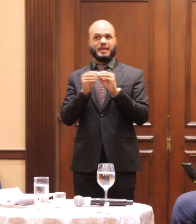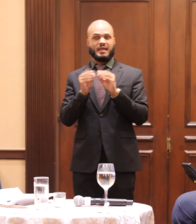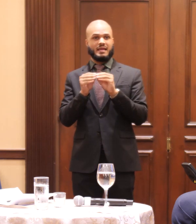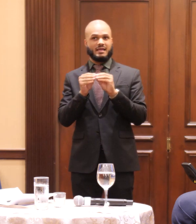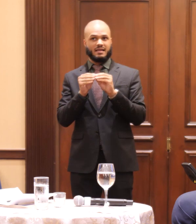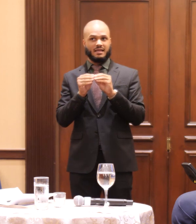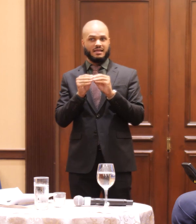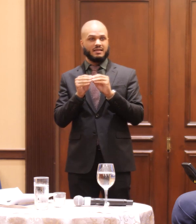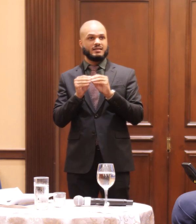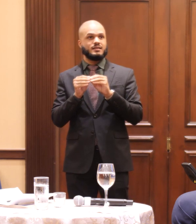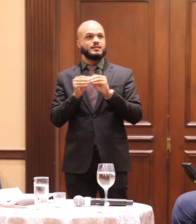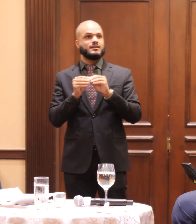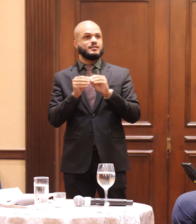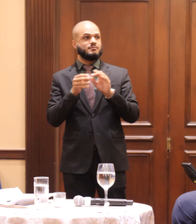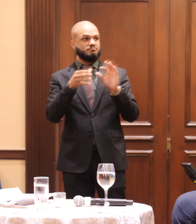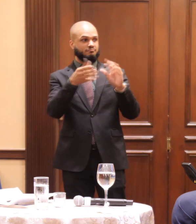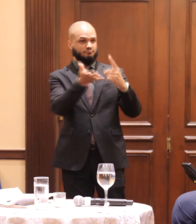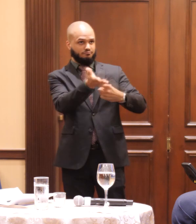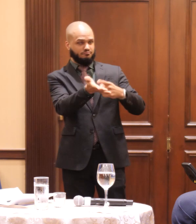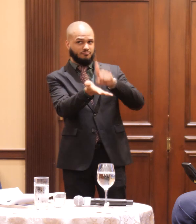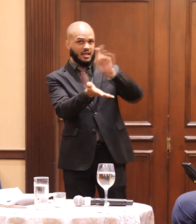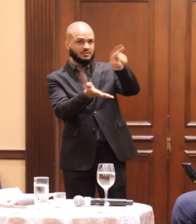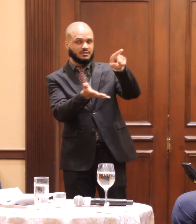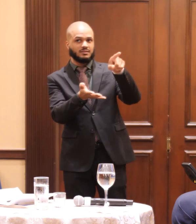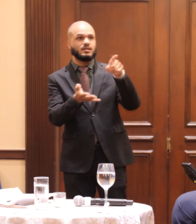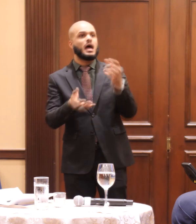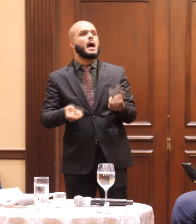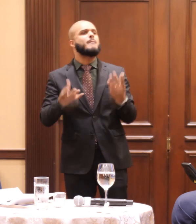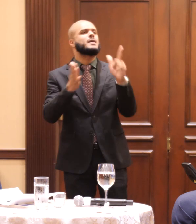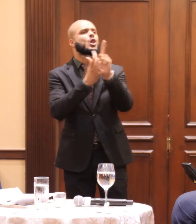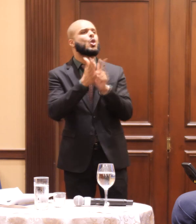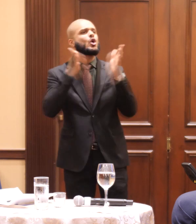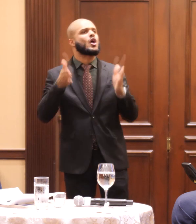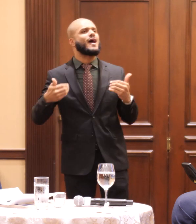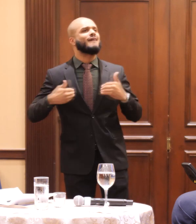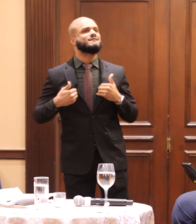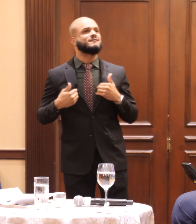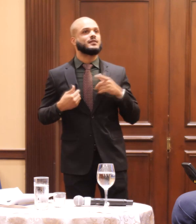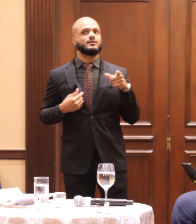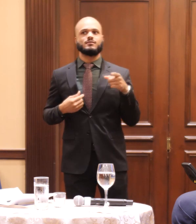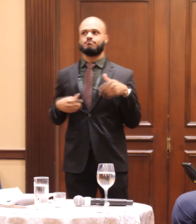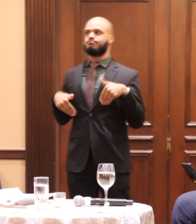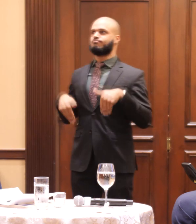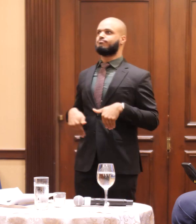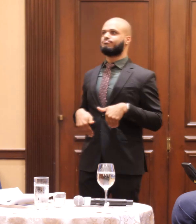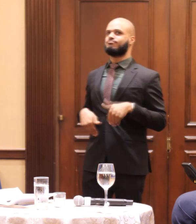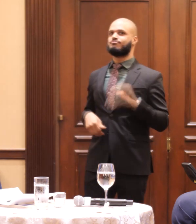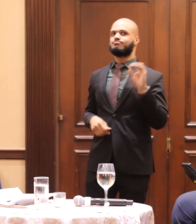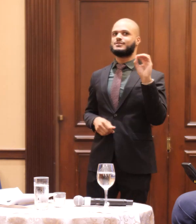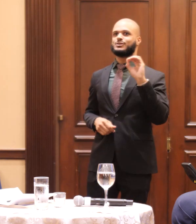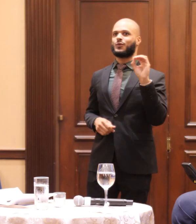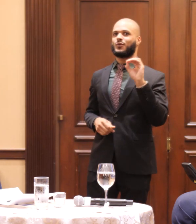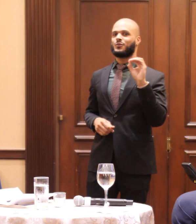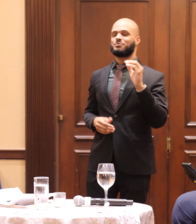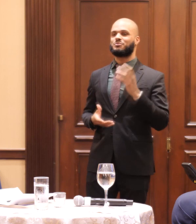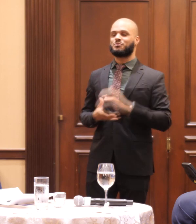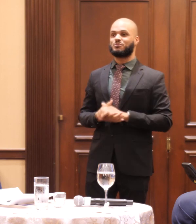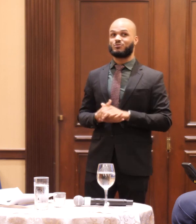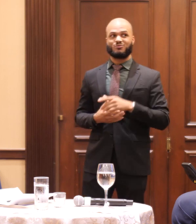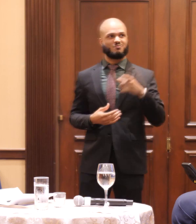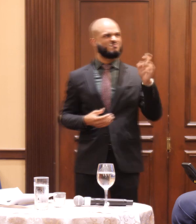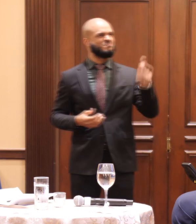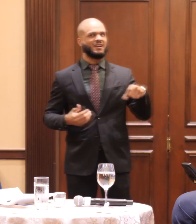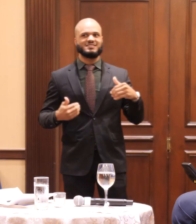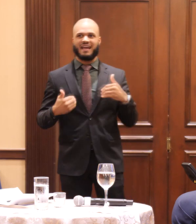have and he said none. And they said well you got to have you got to have